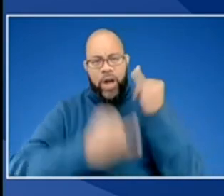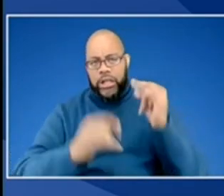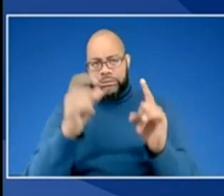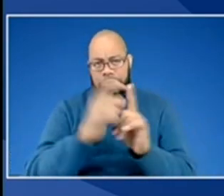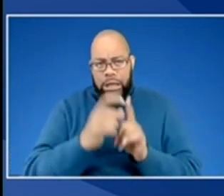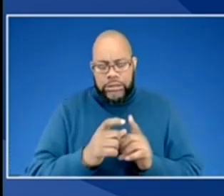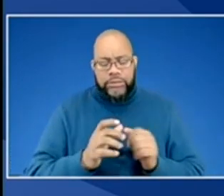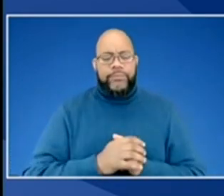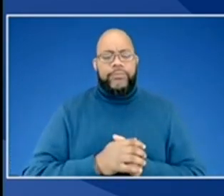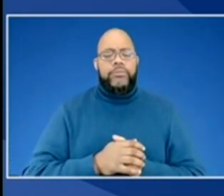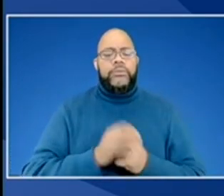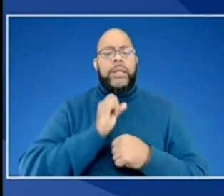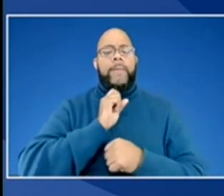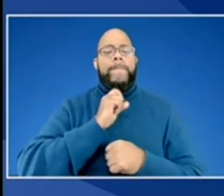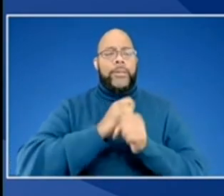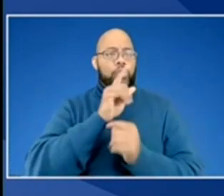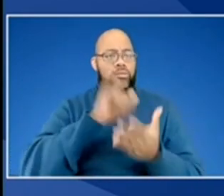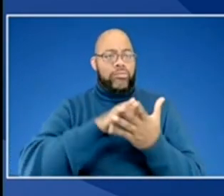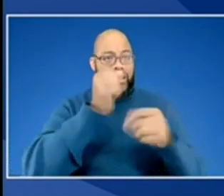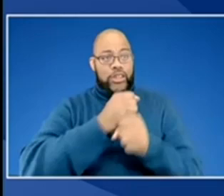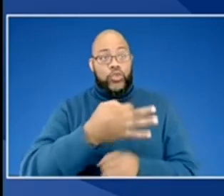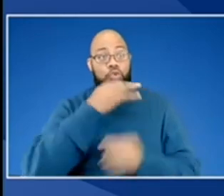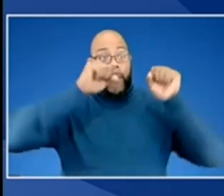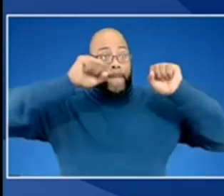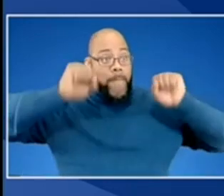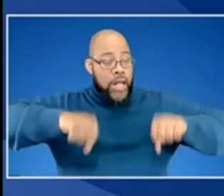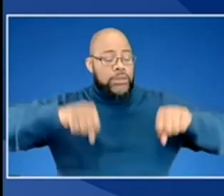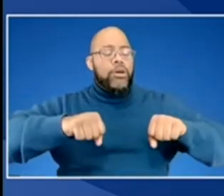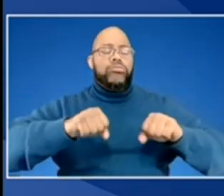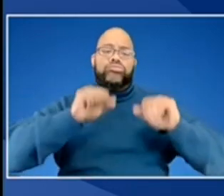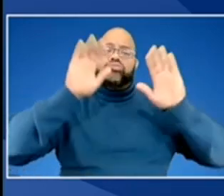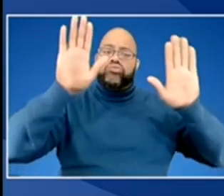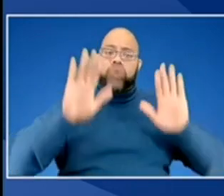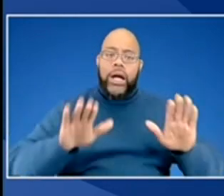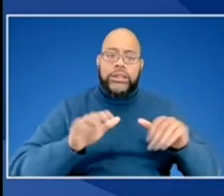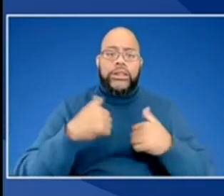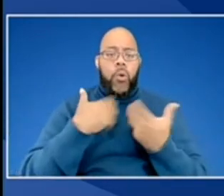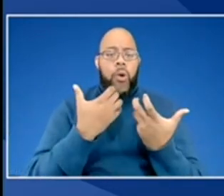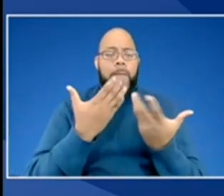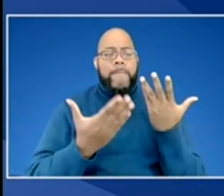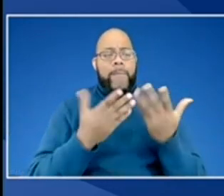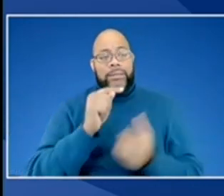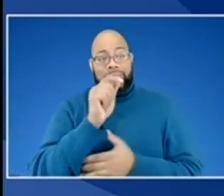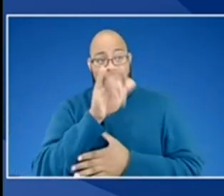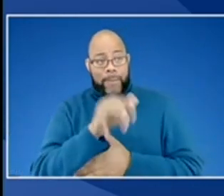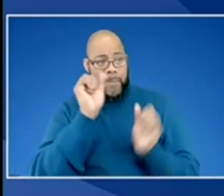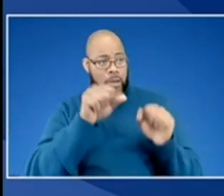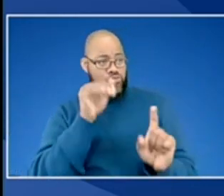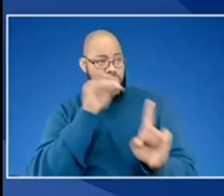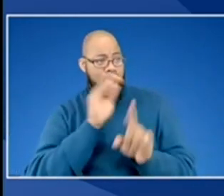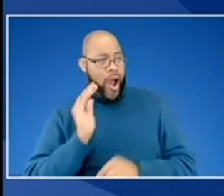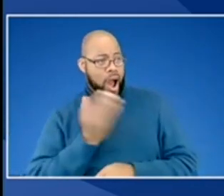So, you know, getting that as soon as possible would be great. I wonder, maybe, Tamy, if you could sort of remind us all of sort of the timeline